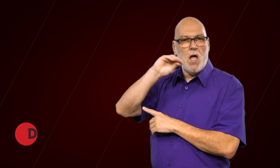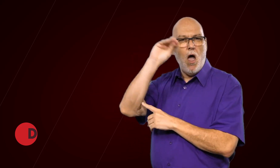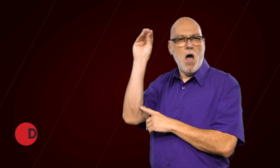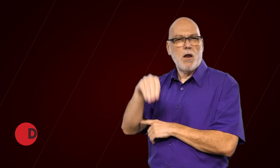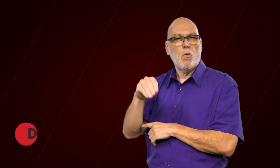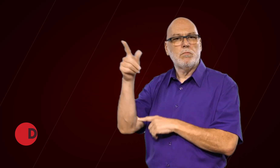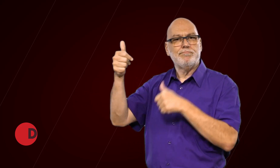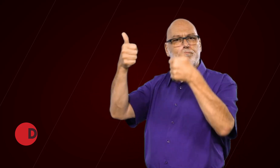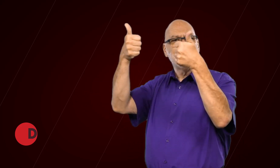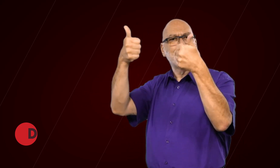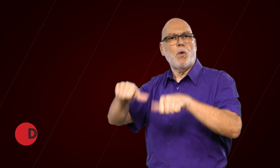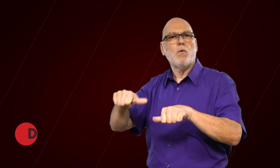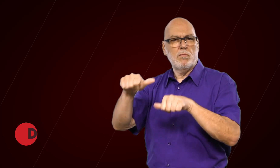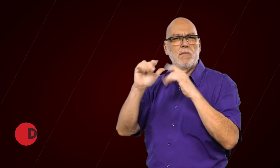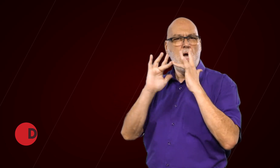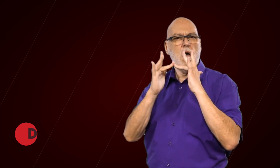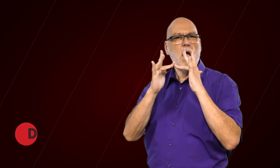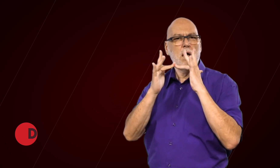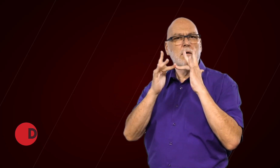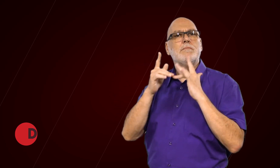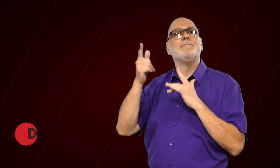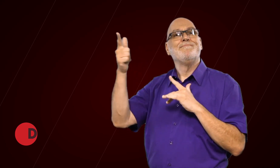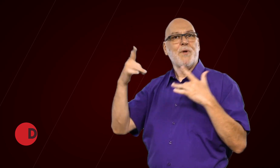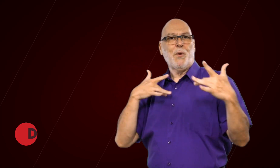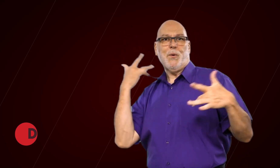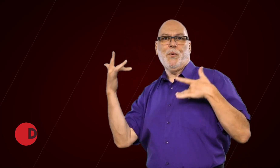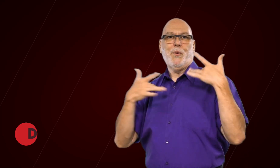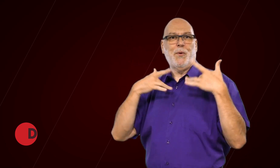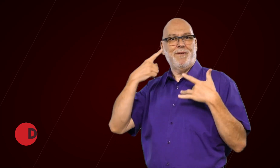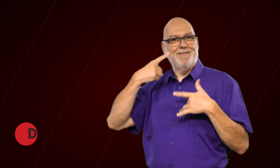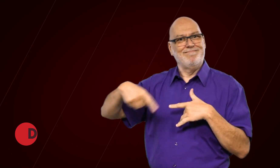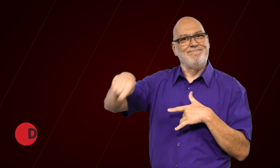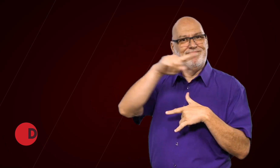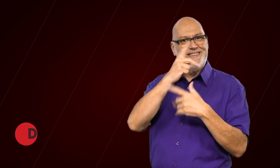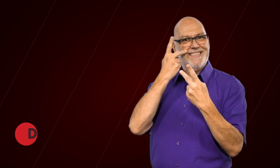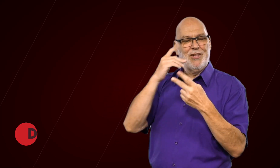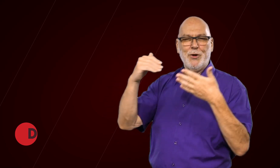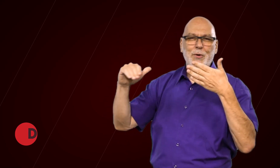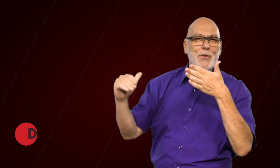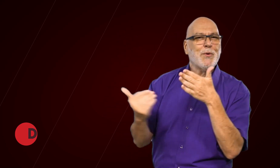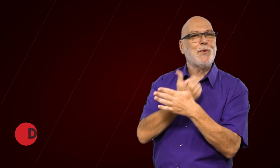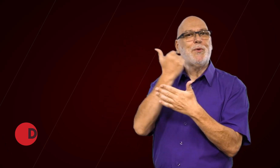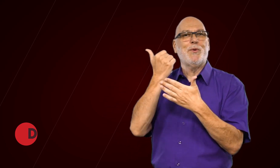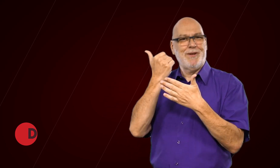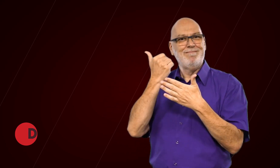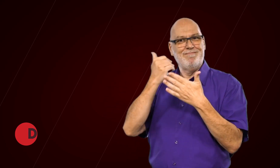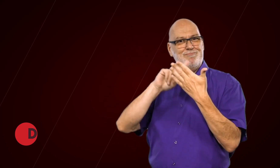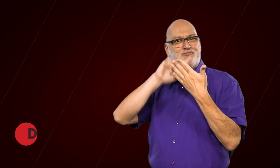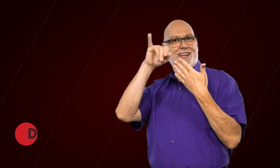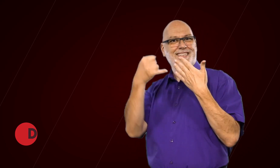posted online that she was so excited for everyone to see